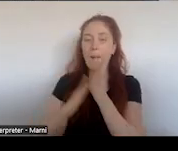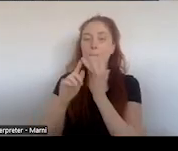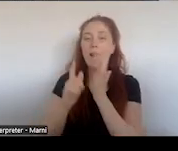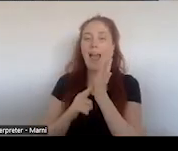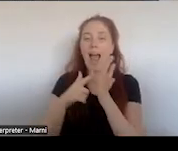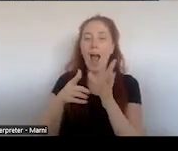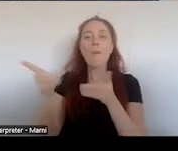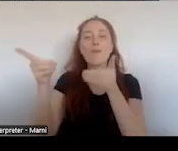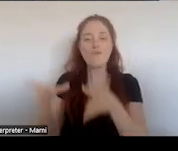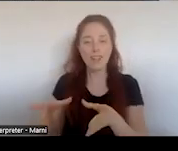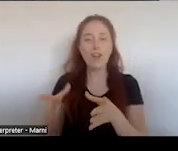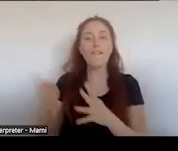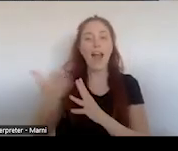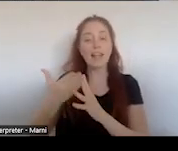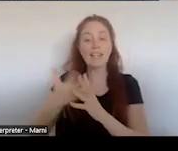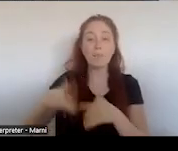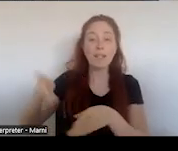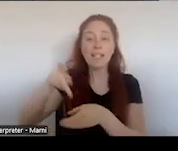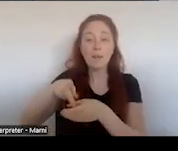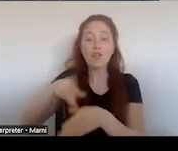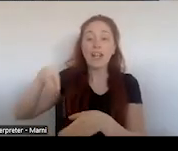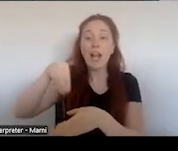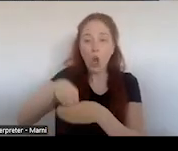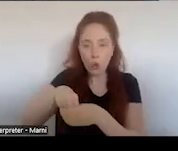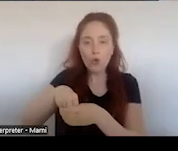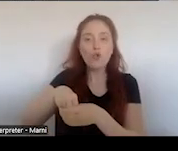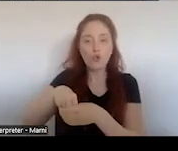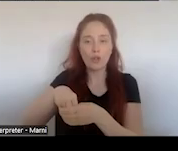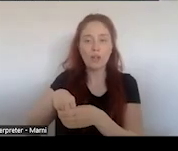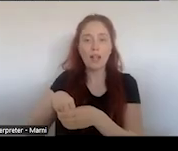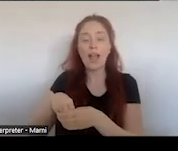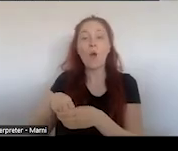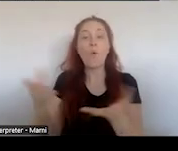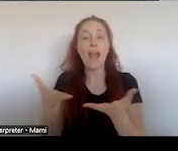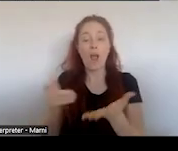of access, participation and inclusion section in the Office for the Arts. Ken,